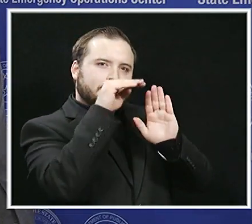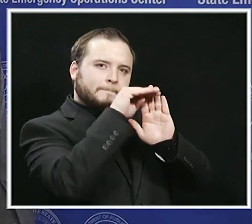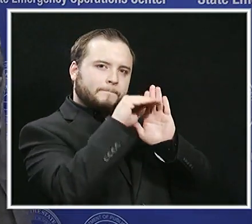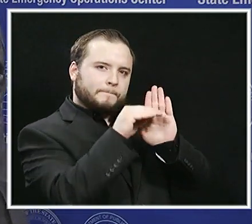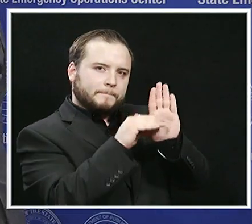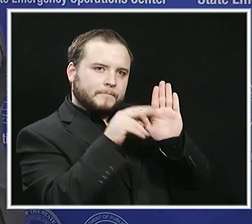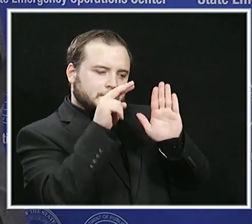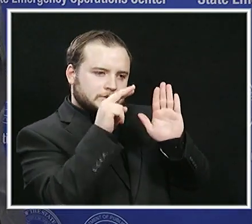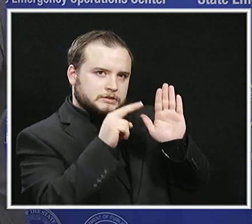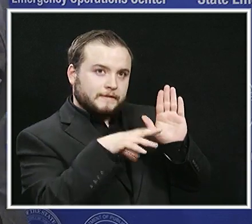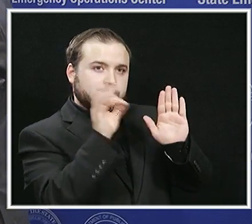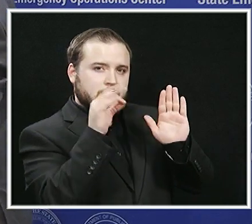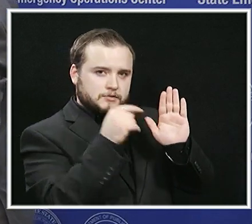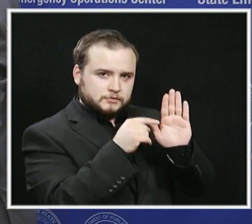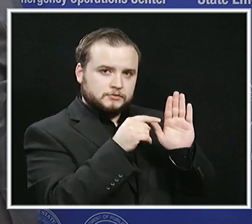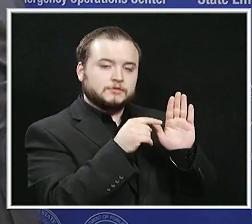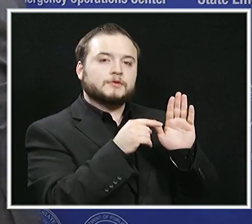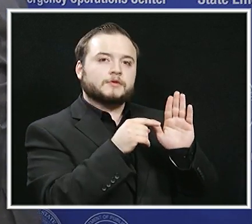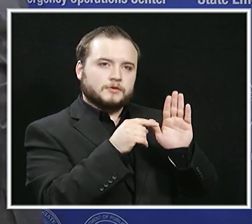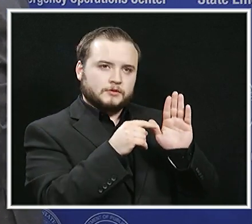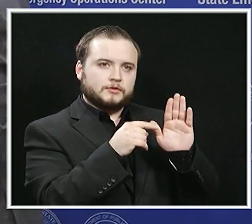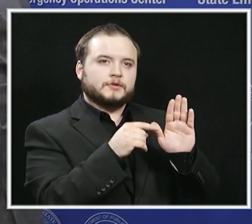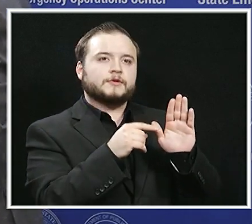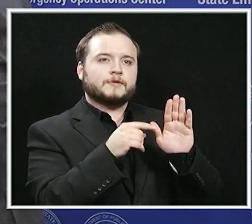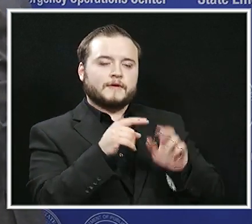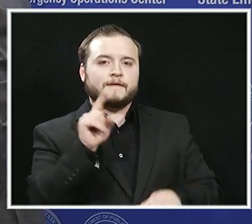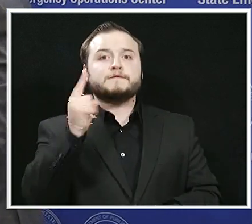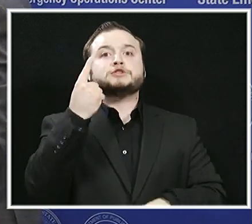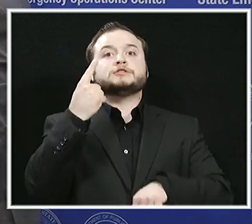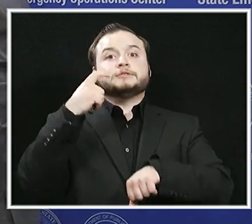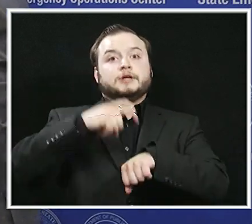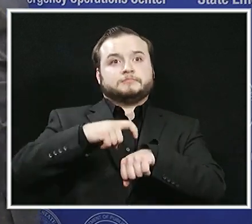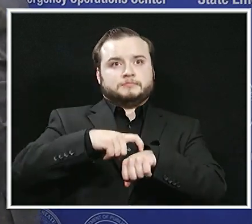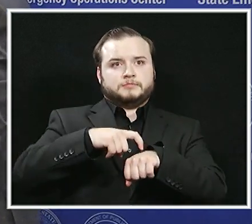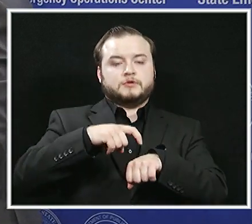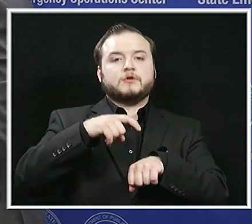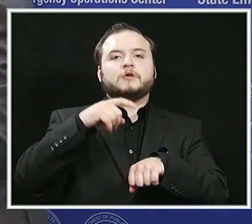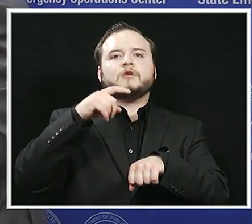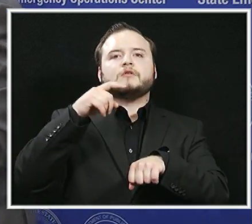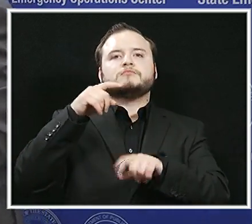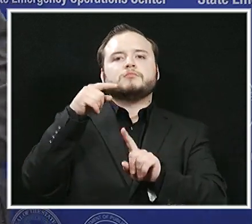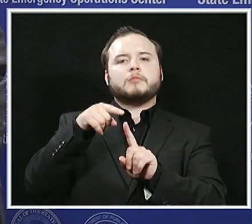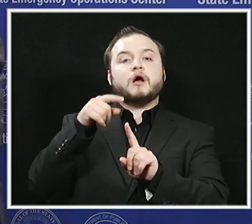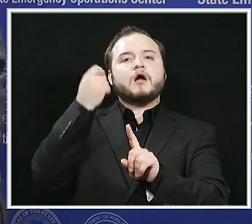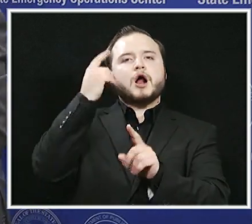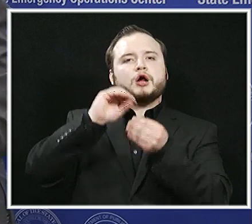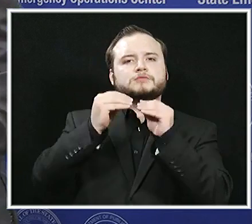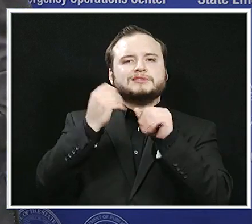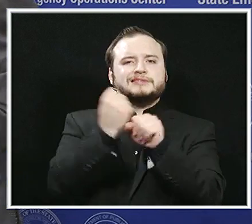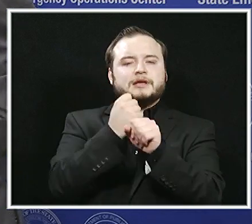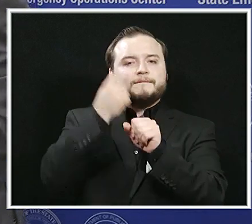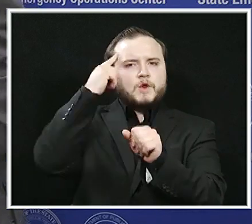they're at and it shows where from the first time we had